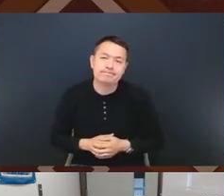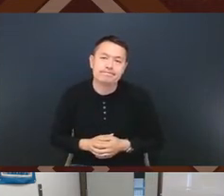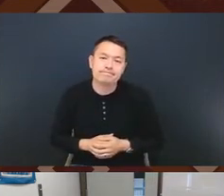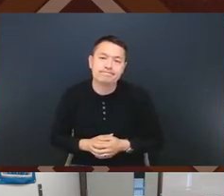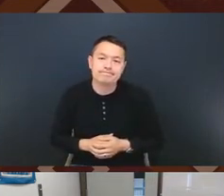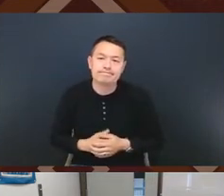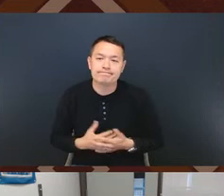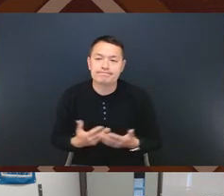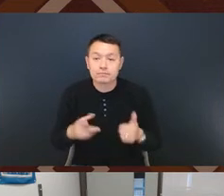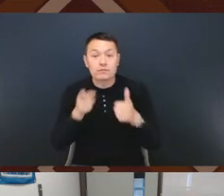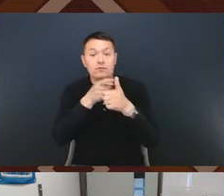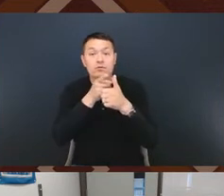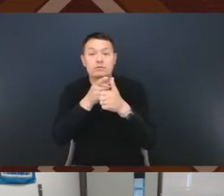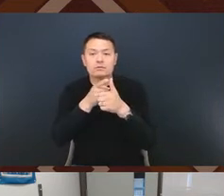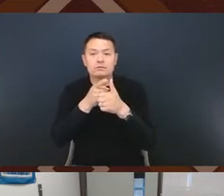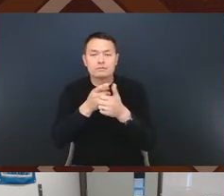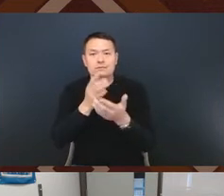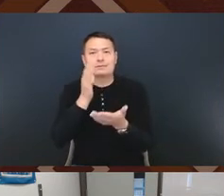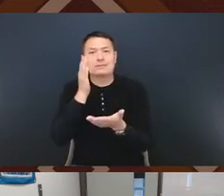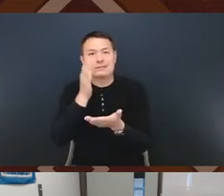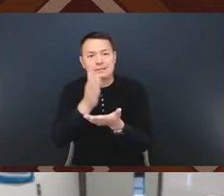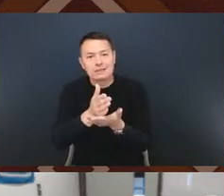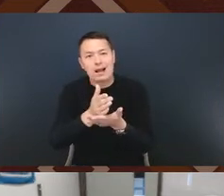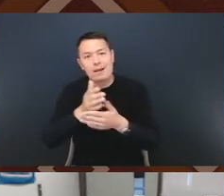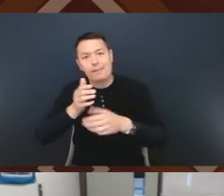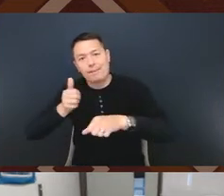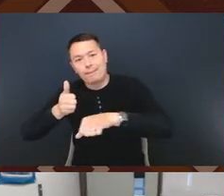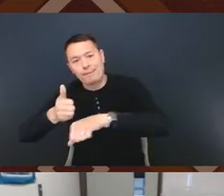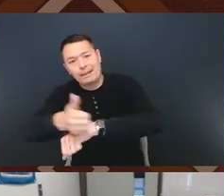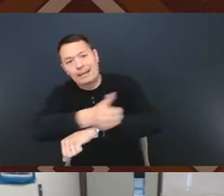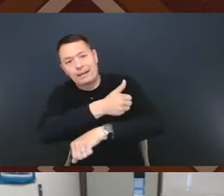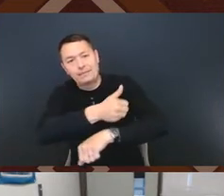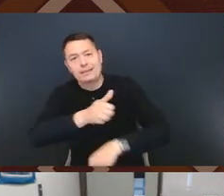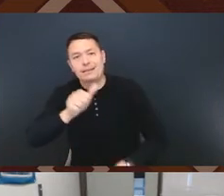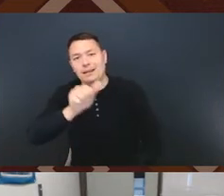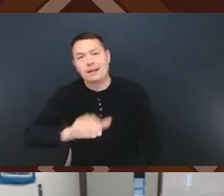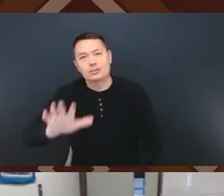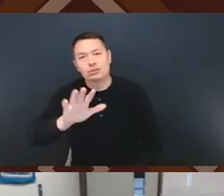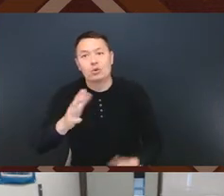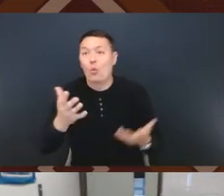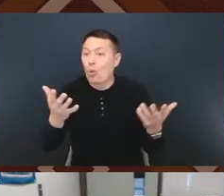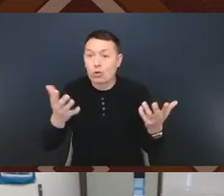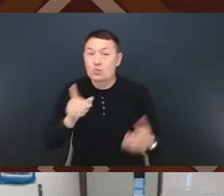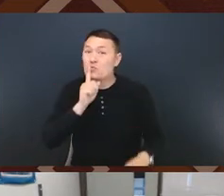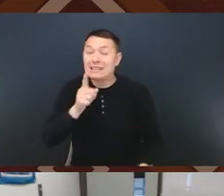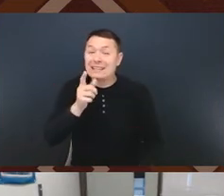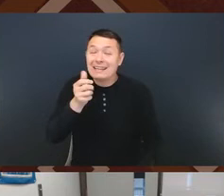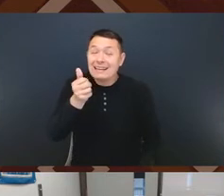the first one is blaming Asians or I mean, and, you know, moving into the future,